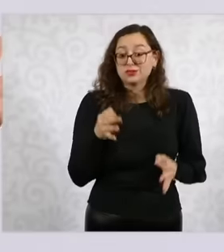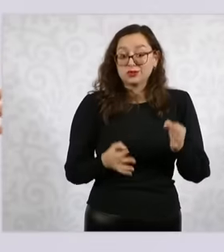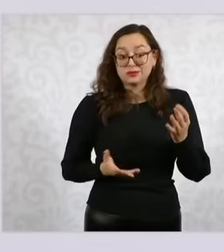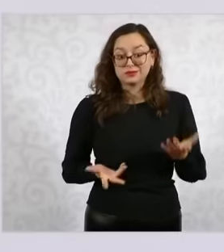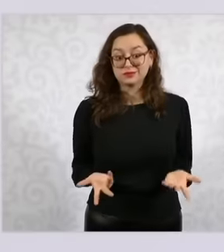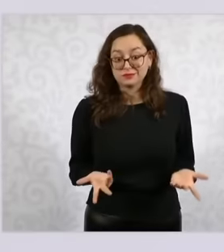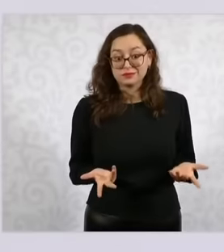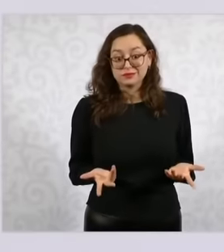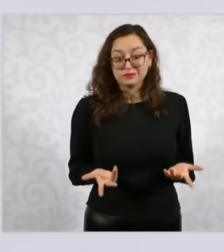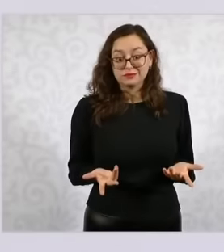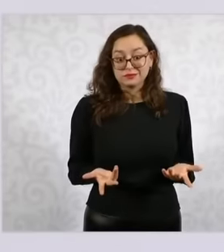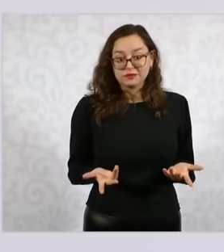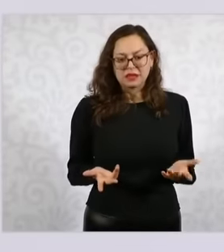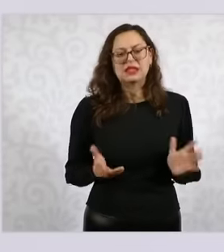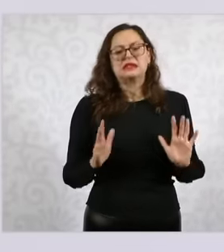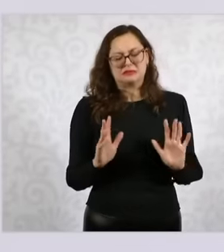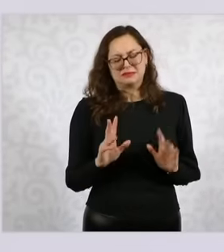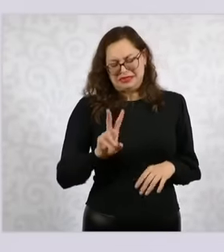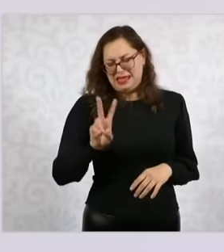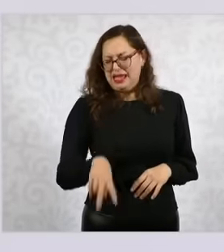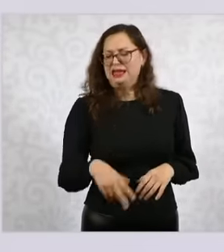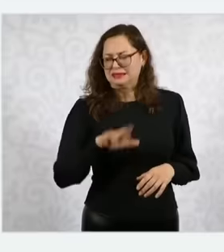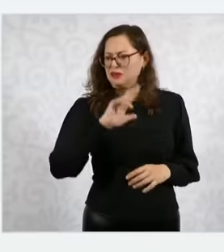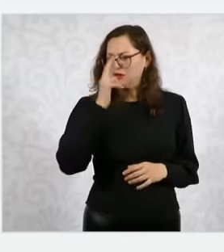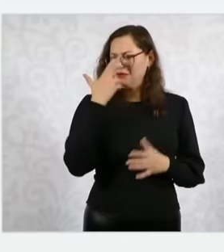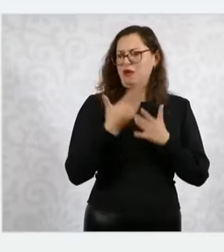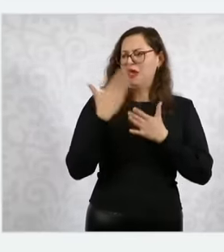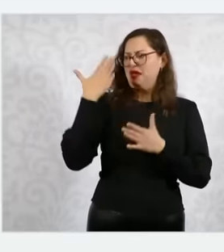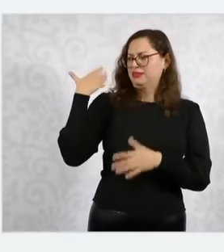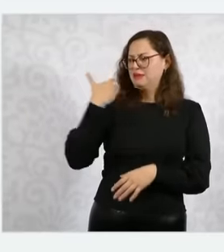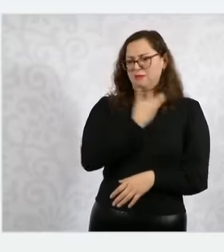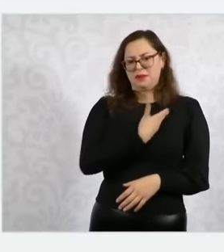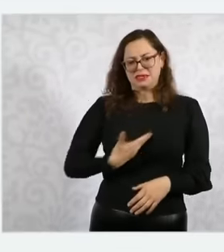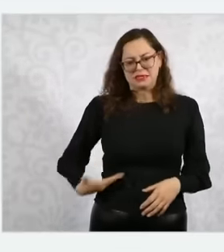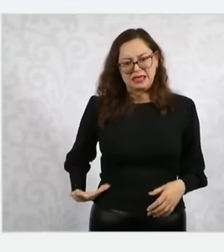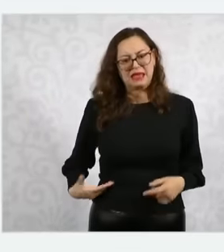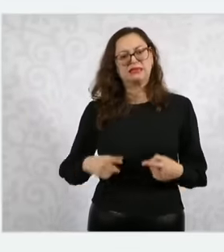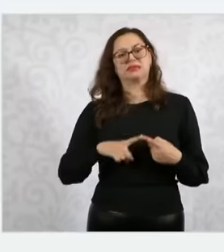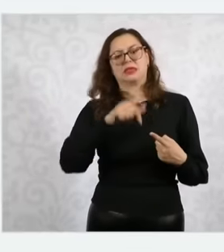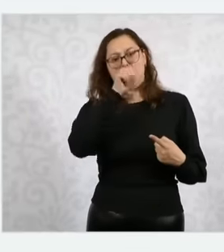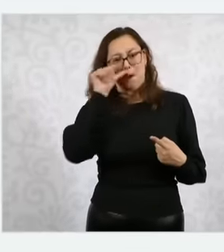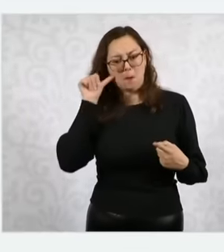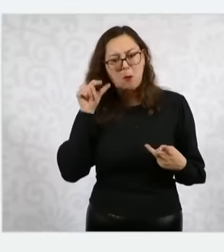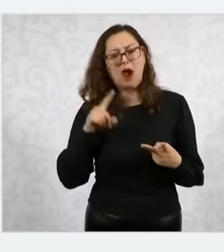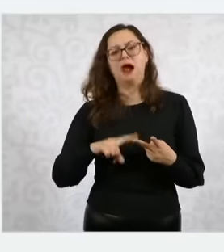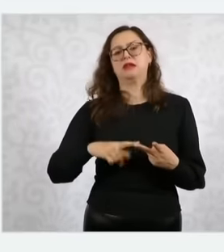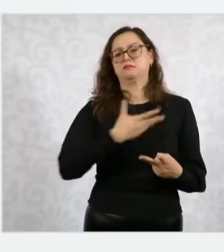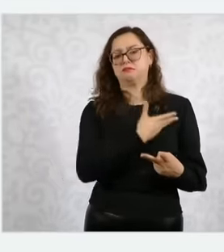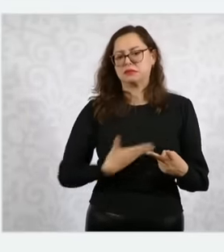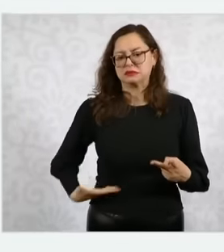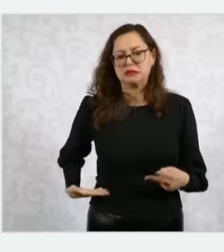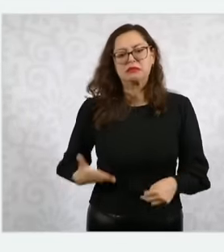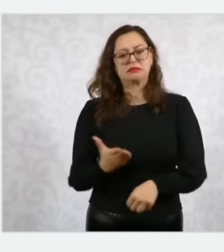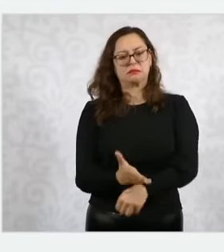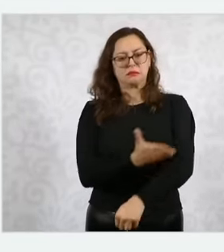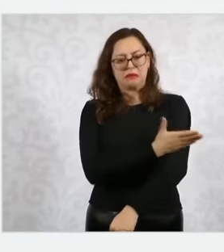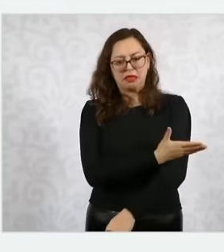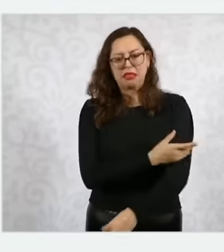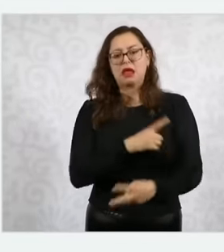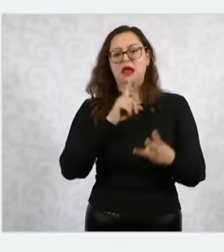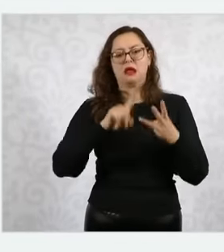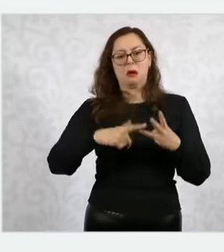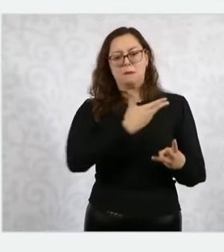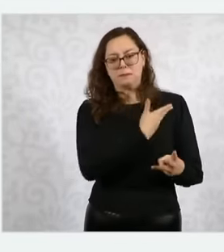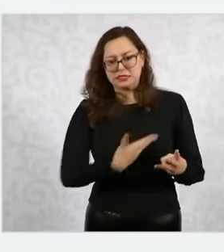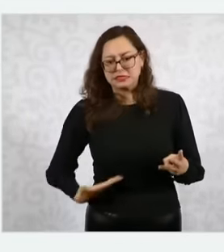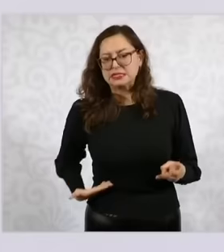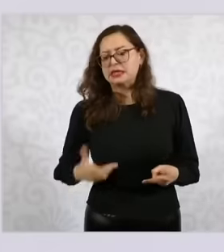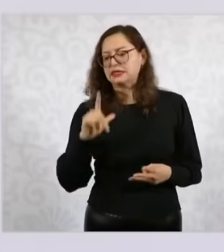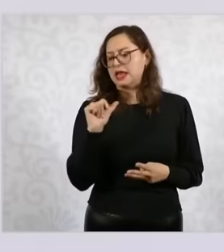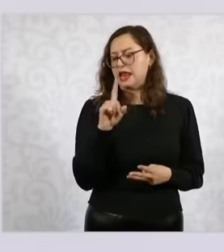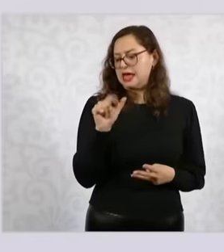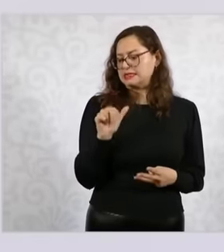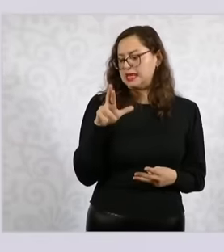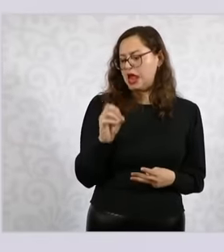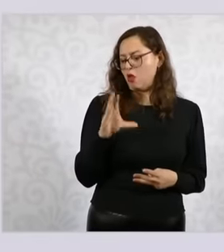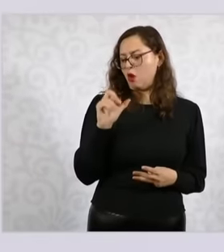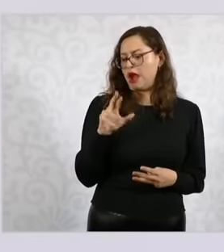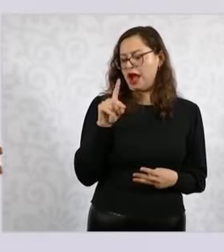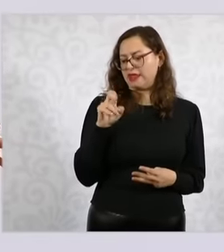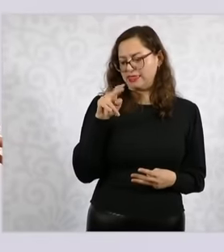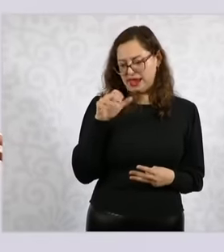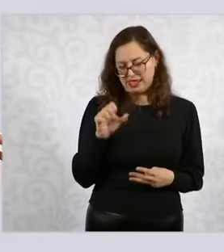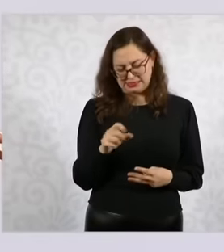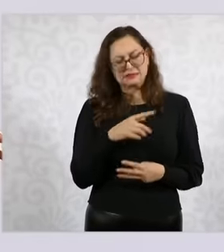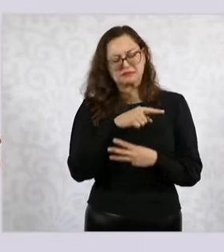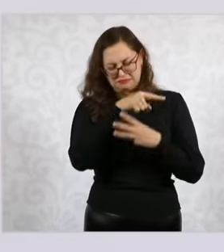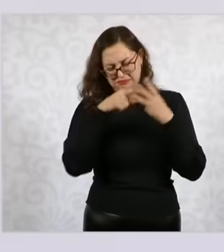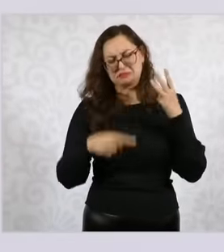of Benito Juárez, what Madero meant, President Lázaro Cárdenas himself, but none of them,